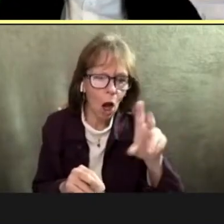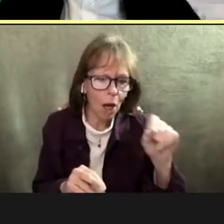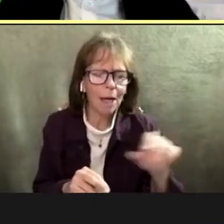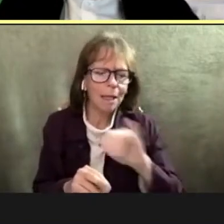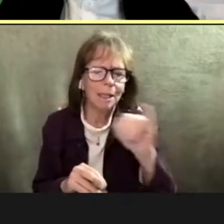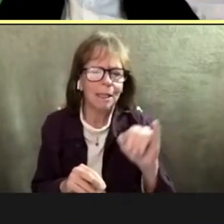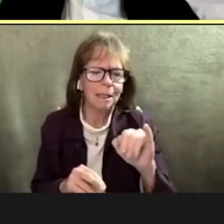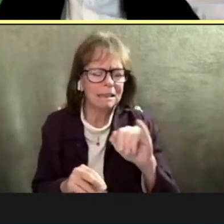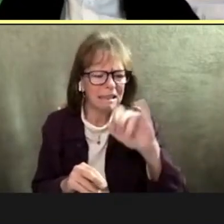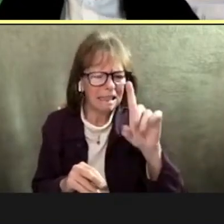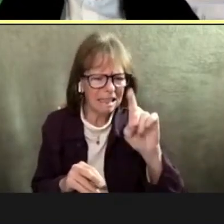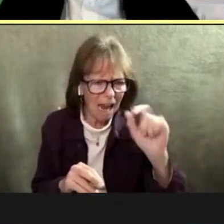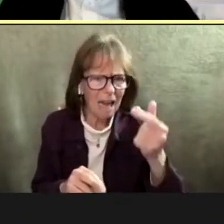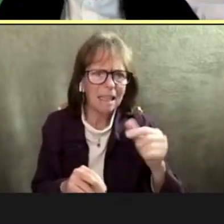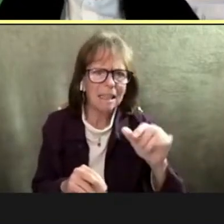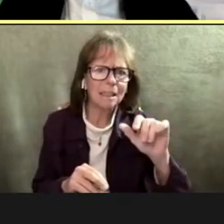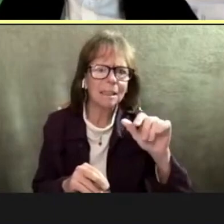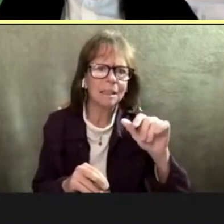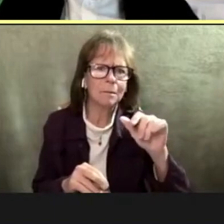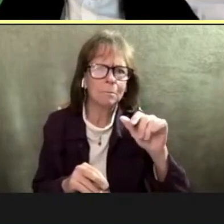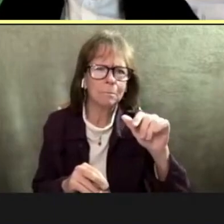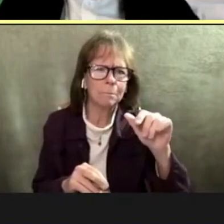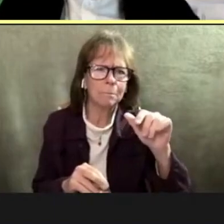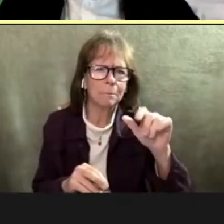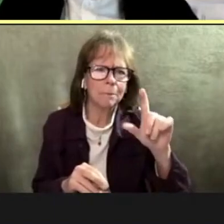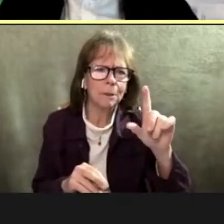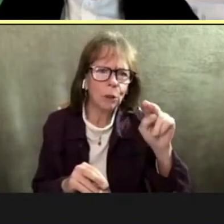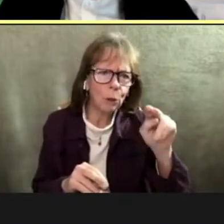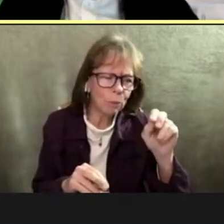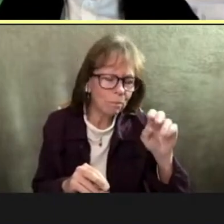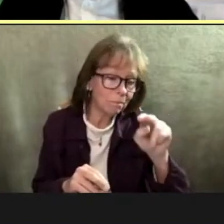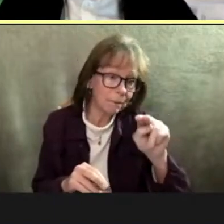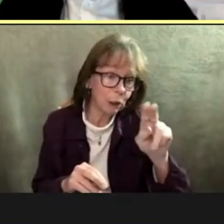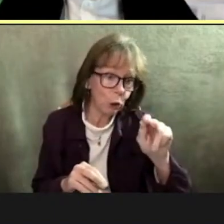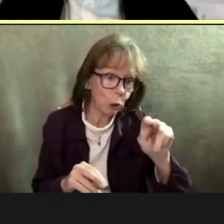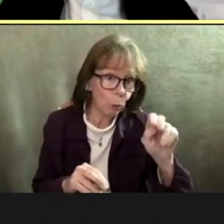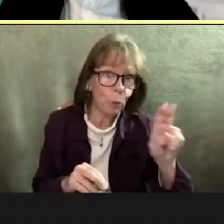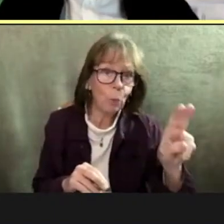Joseph Garner have been hard at work defining and refining ours.